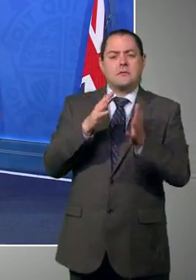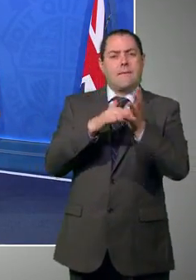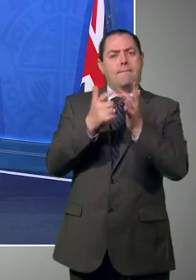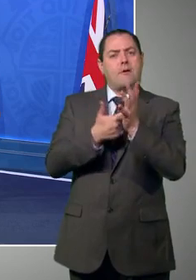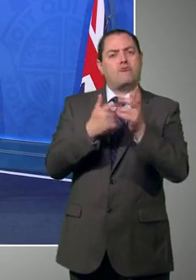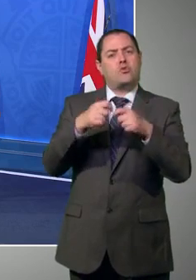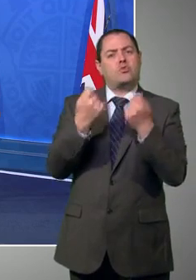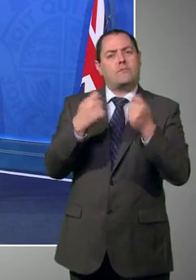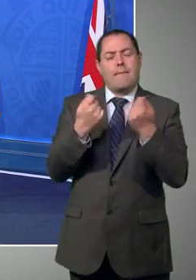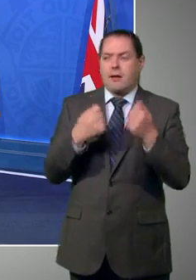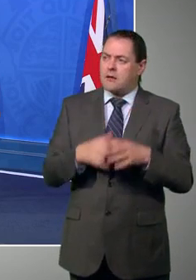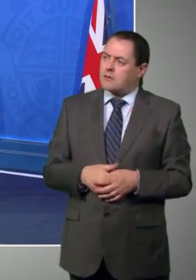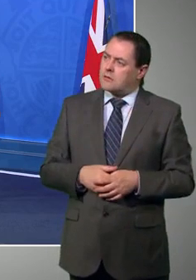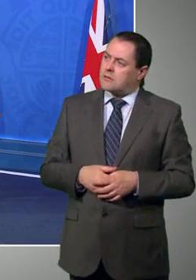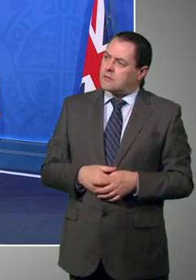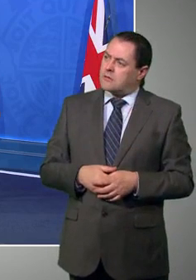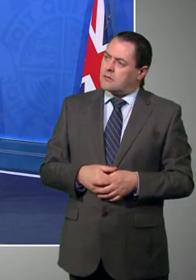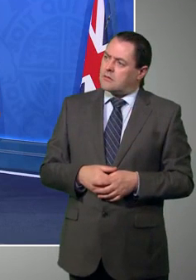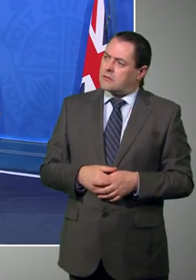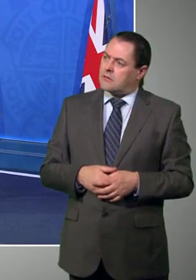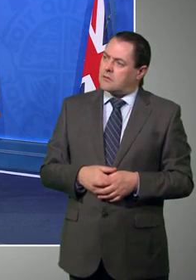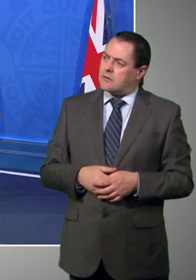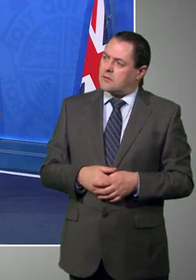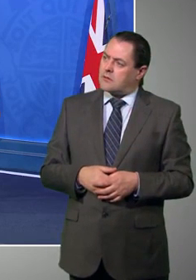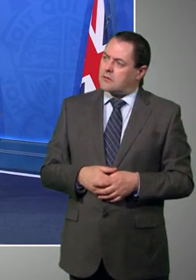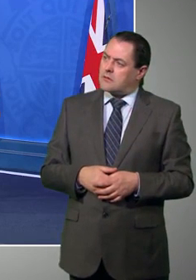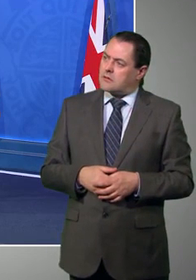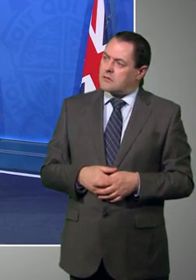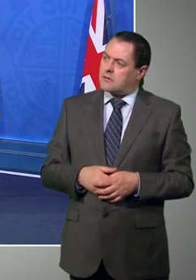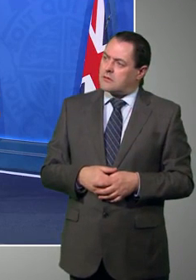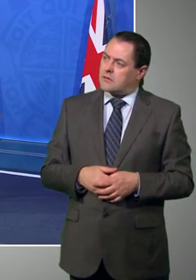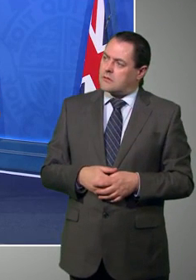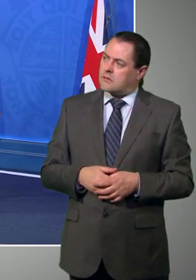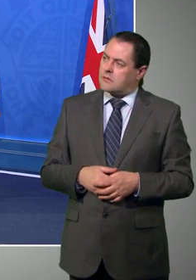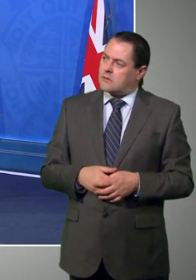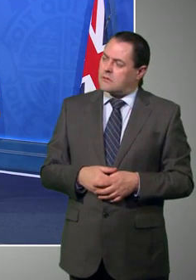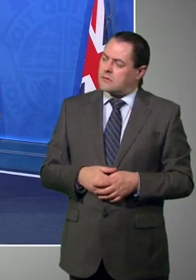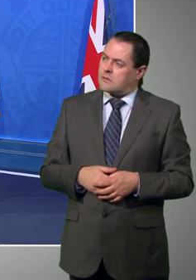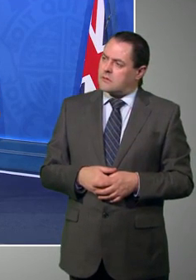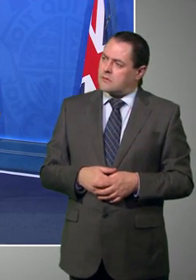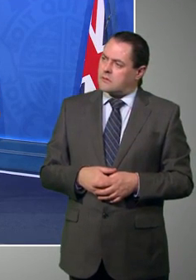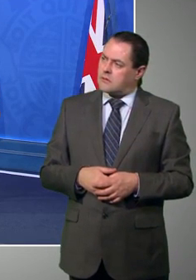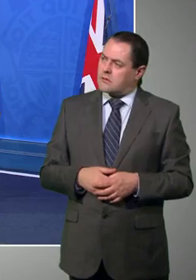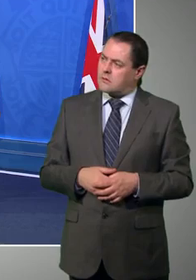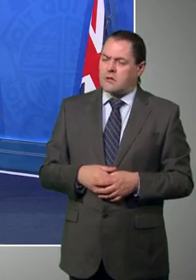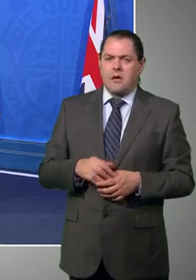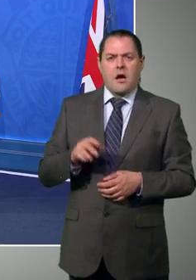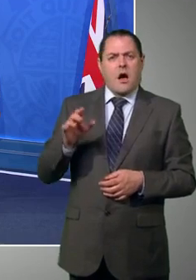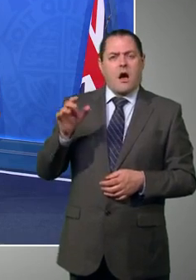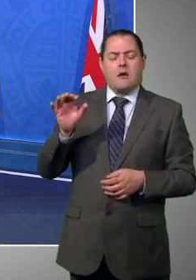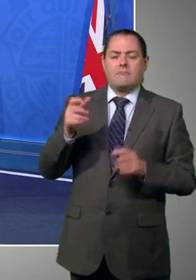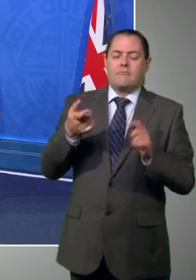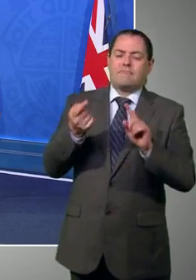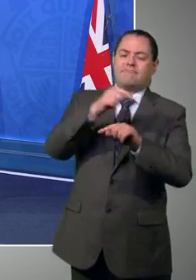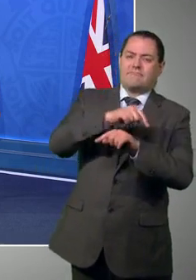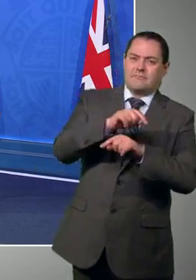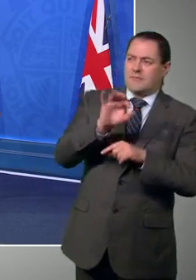people back. Am I still sending